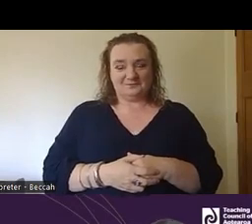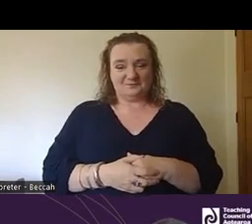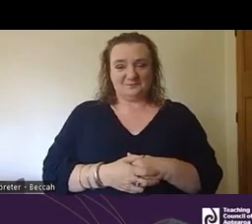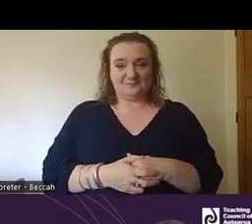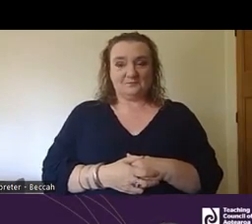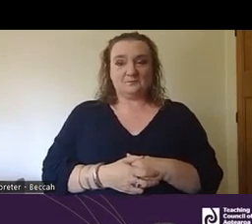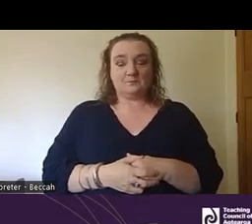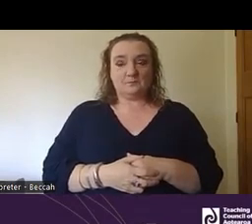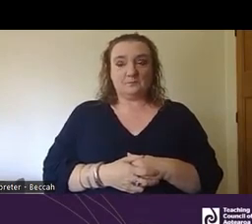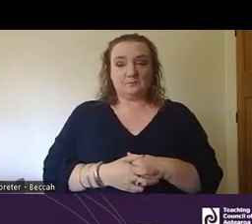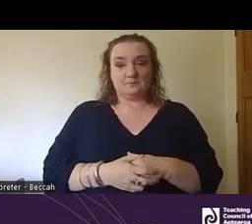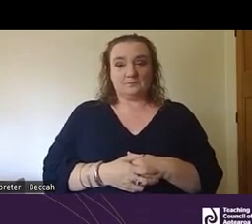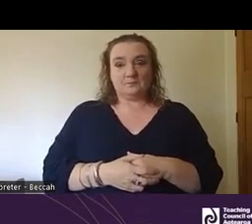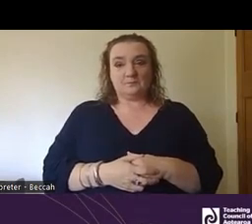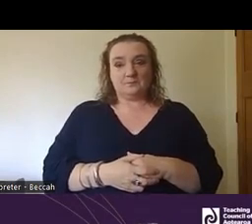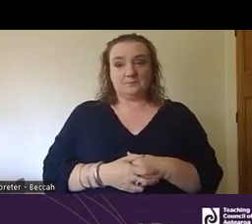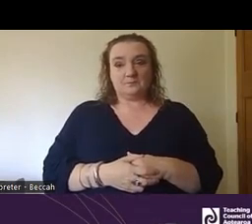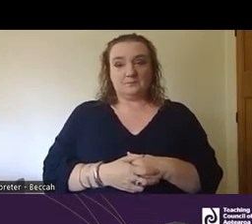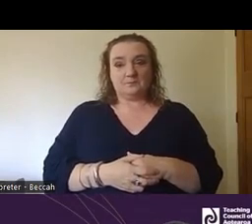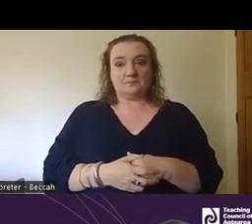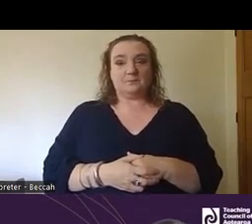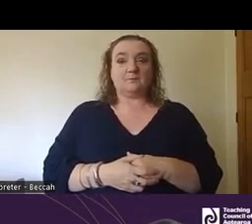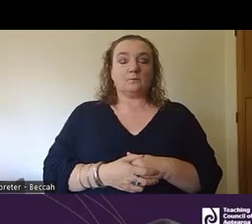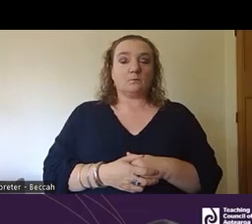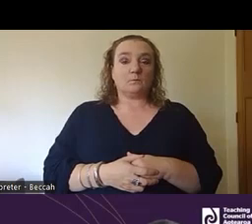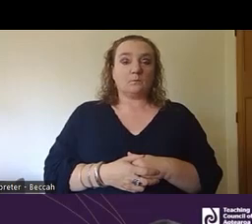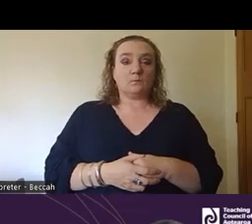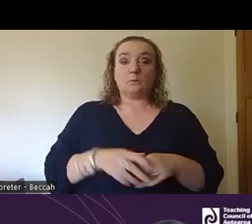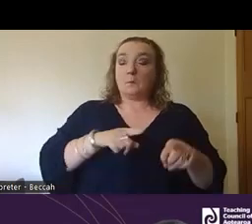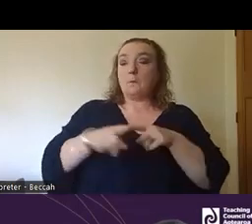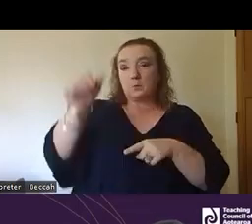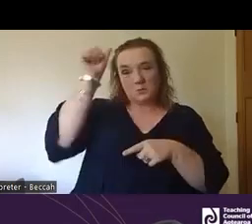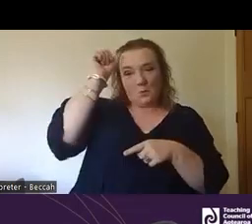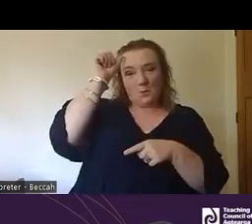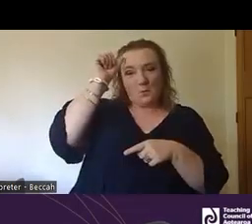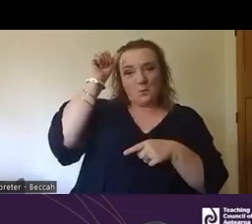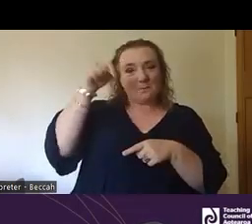My sign name is Kelly. Most of you will know I have been leading in the ITE space